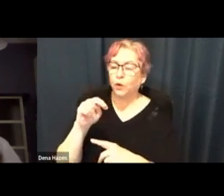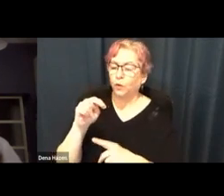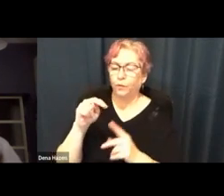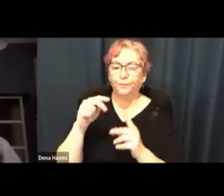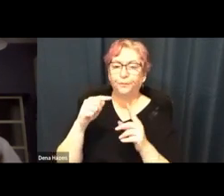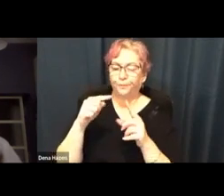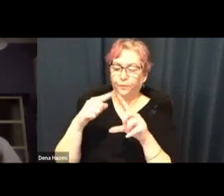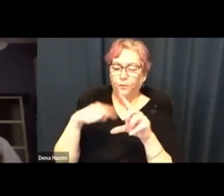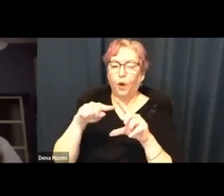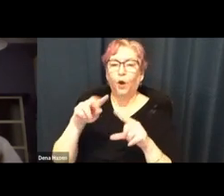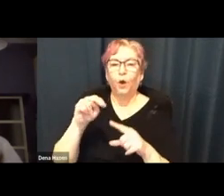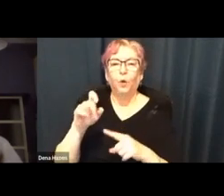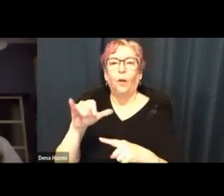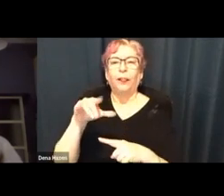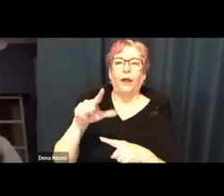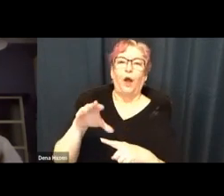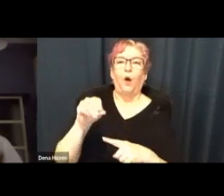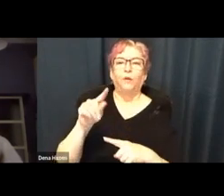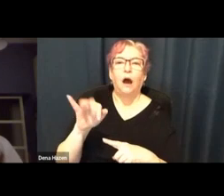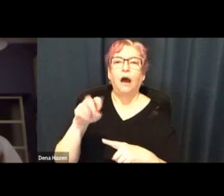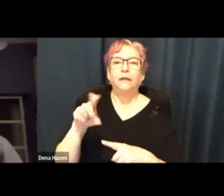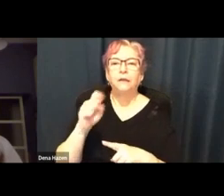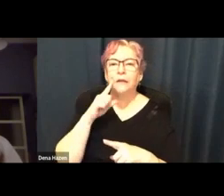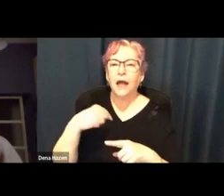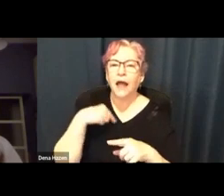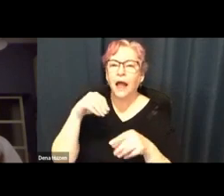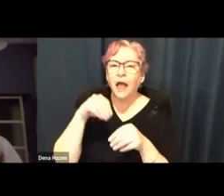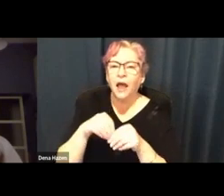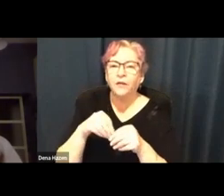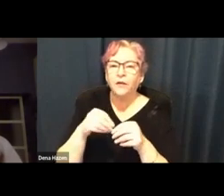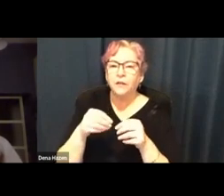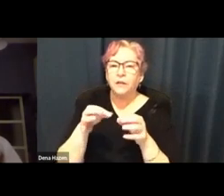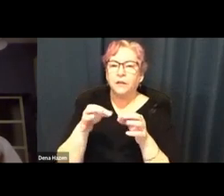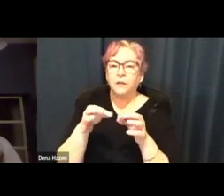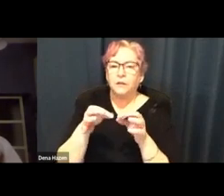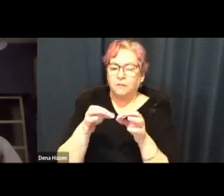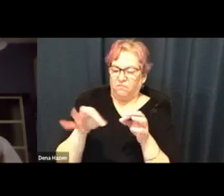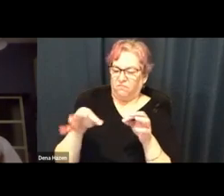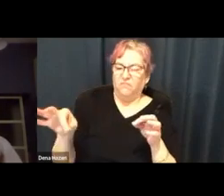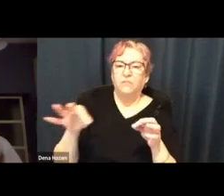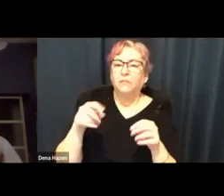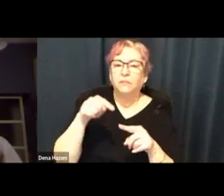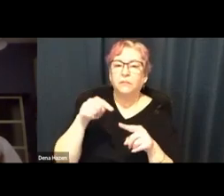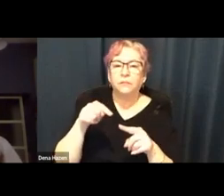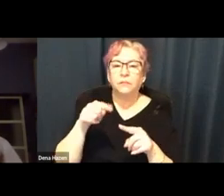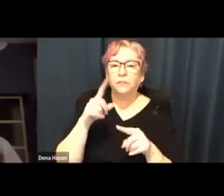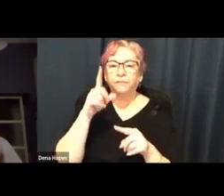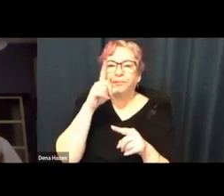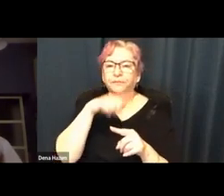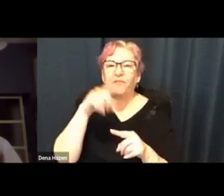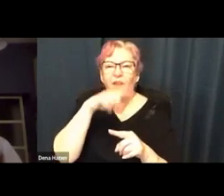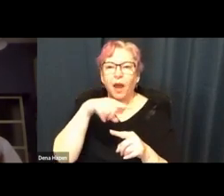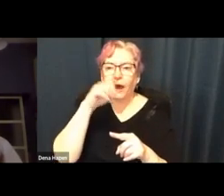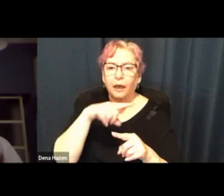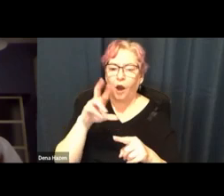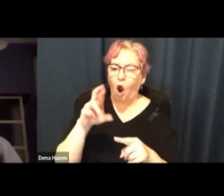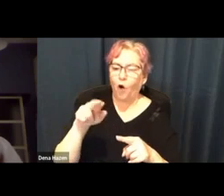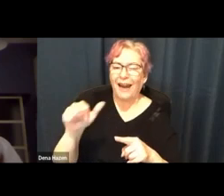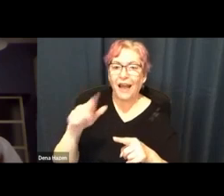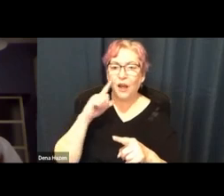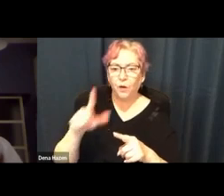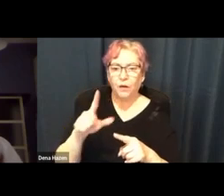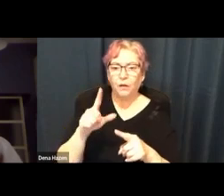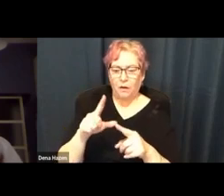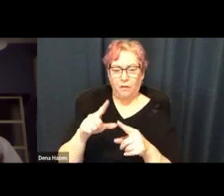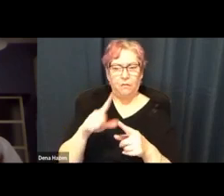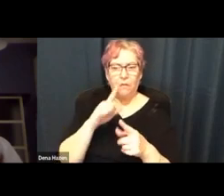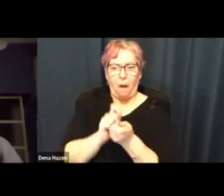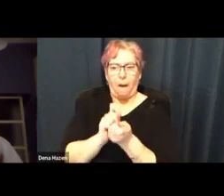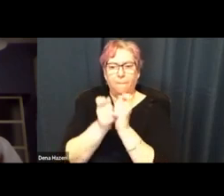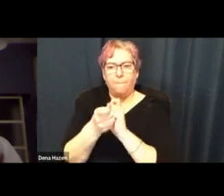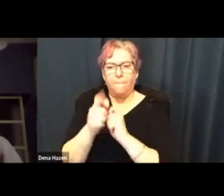They consist of short stretches of synthetic RNA that are chemically modified to increase efficiency,